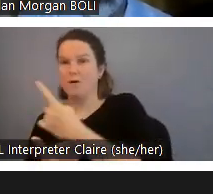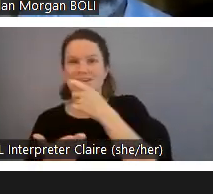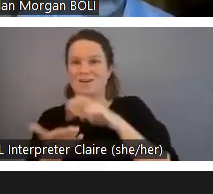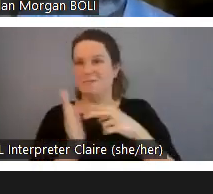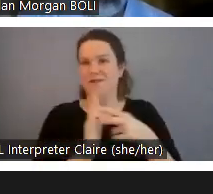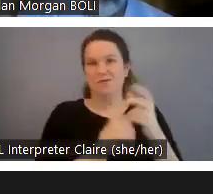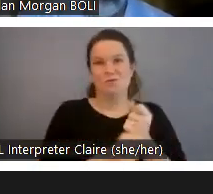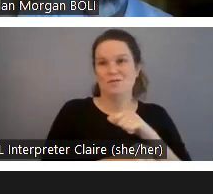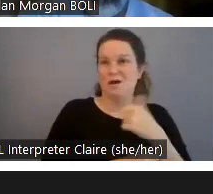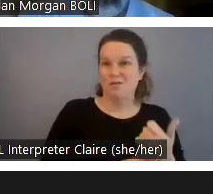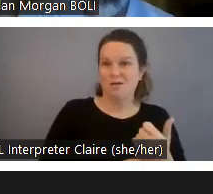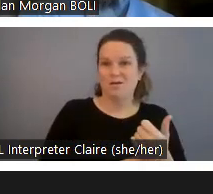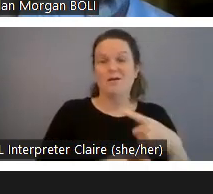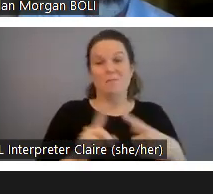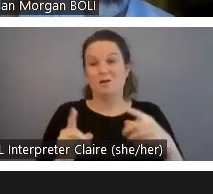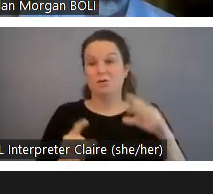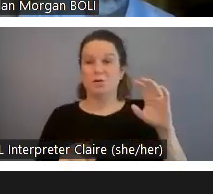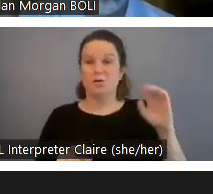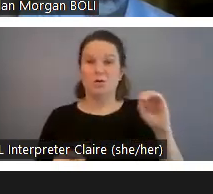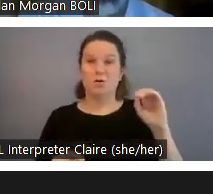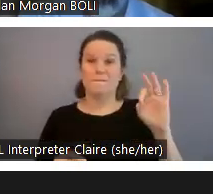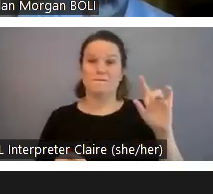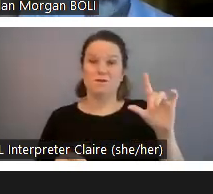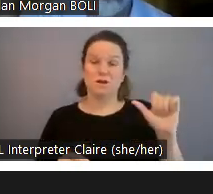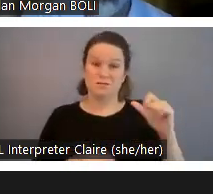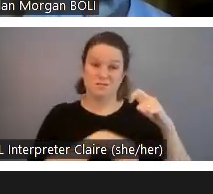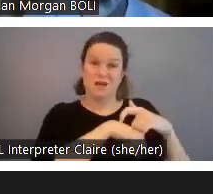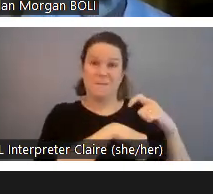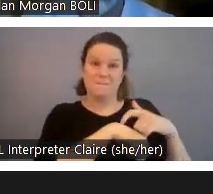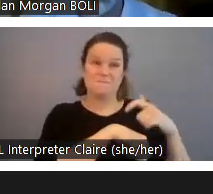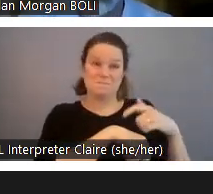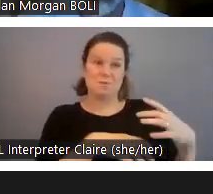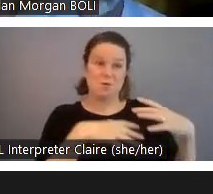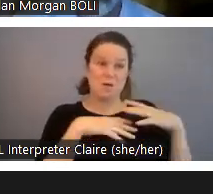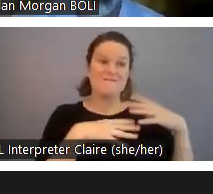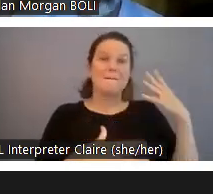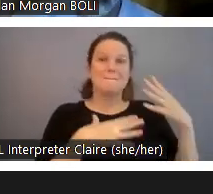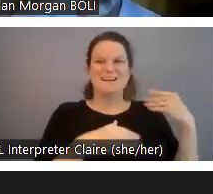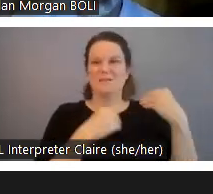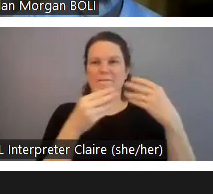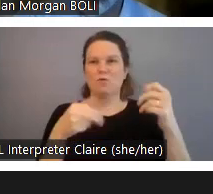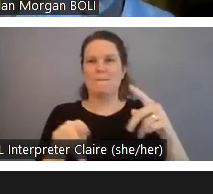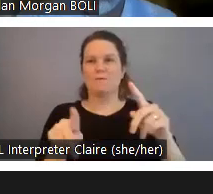you know, the time that you take for OFLA allows you to, you know,